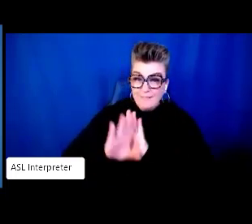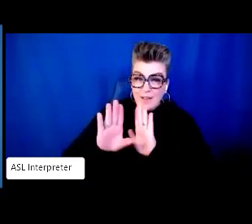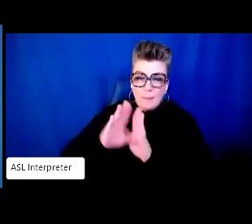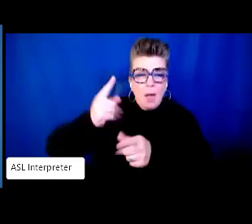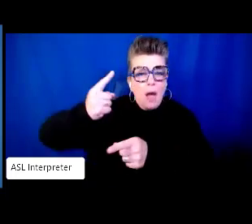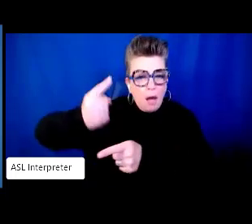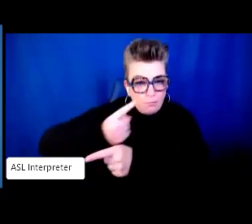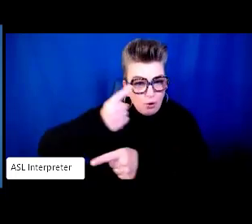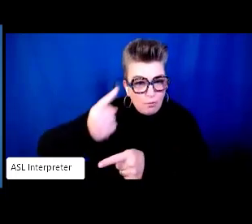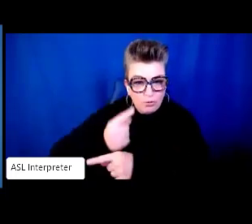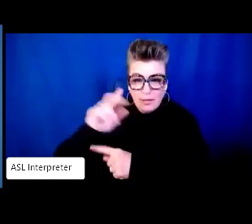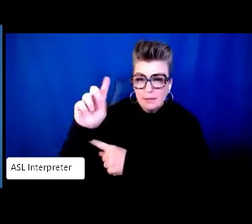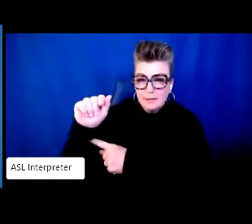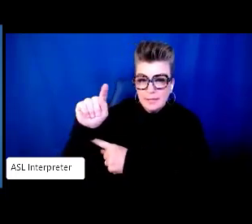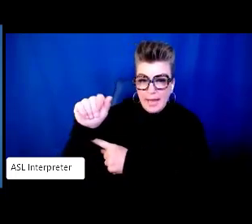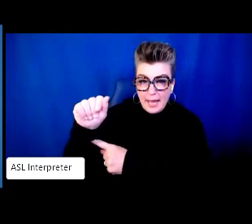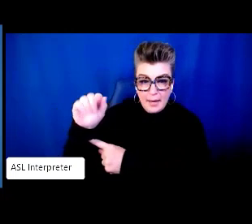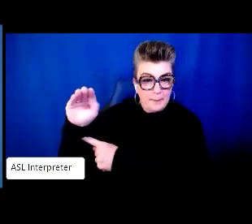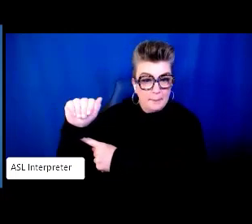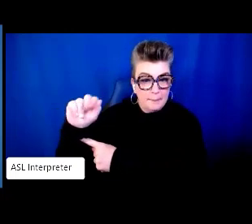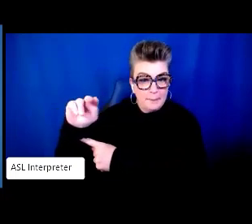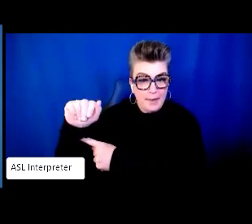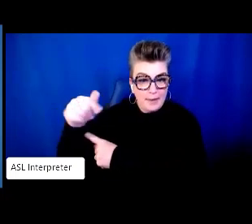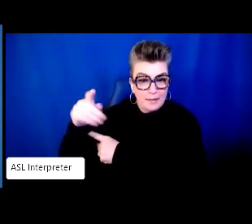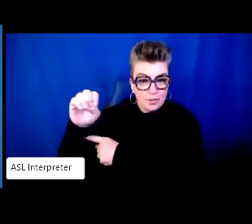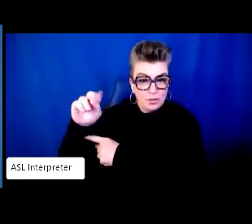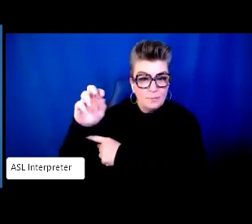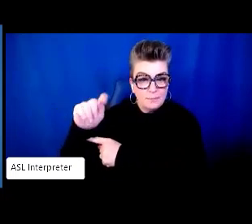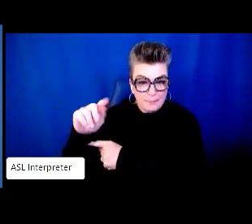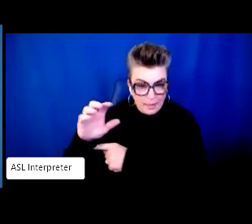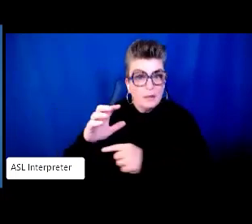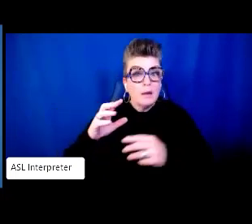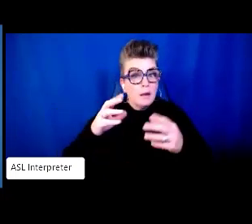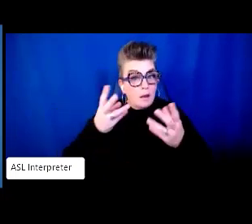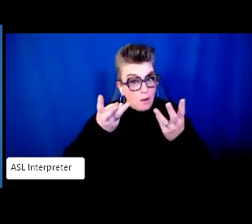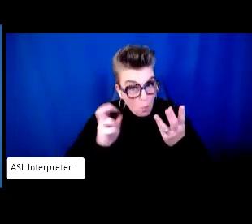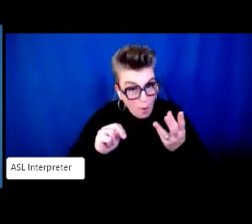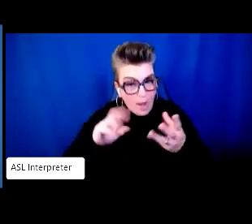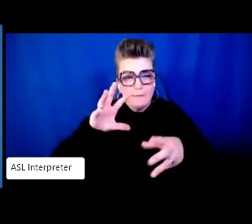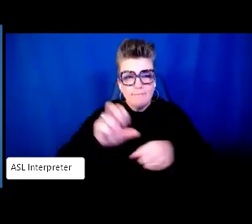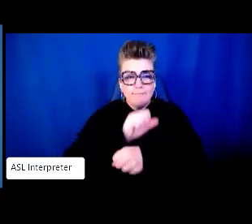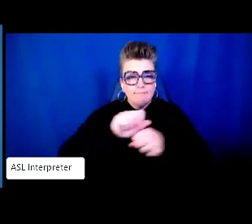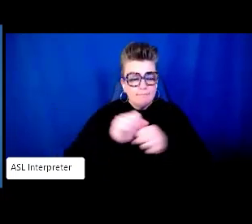and sharing plan when conducting research with American Indian and Alaska native tribes.